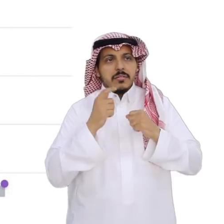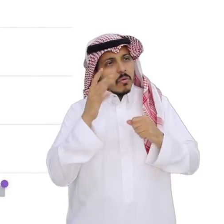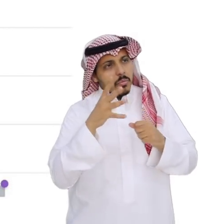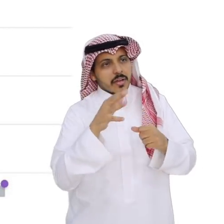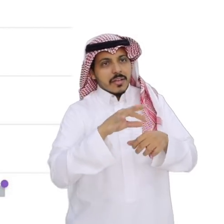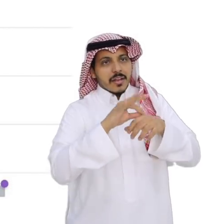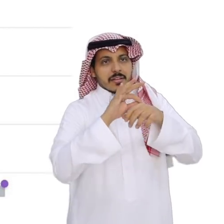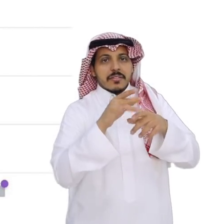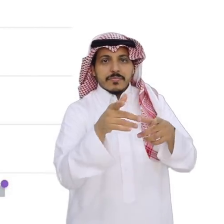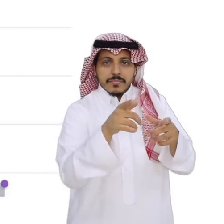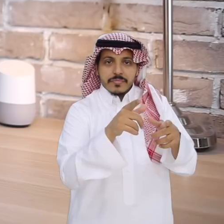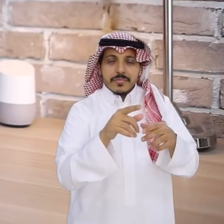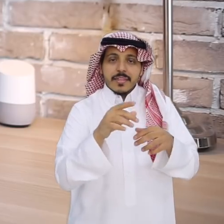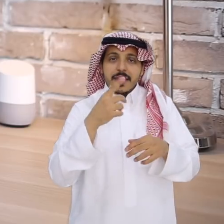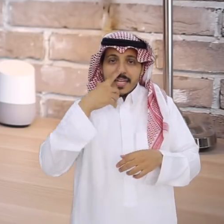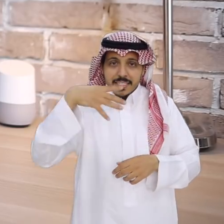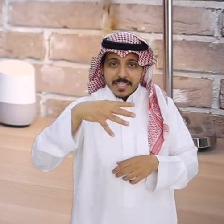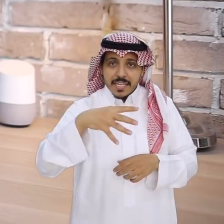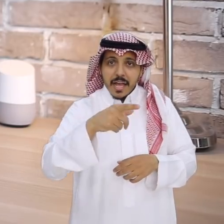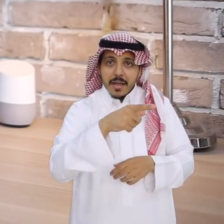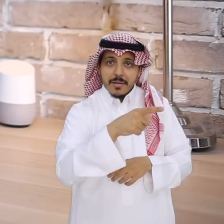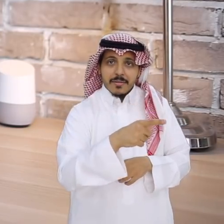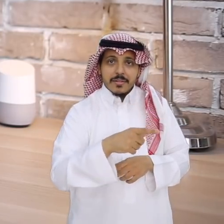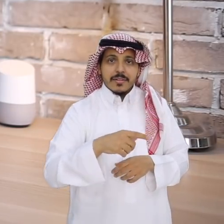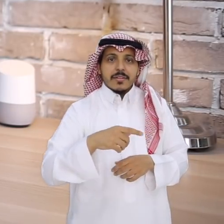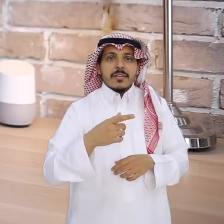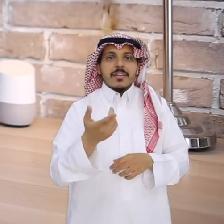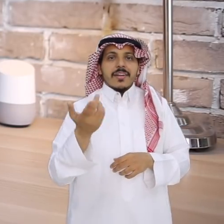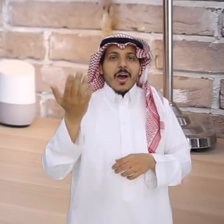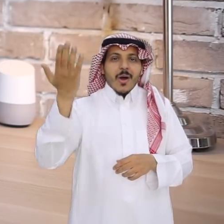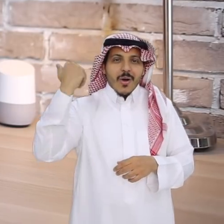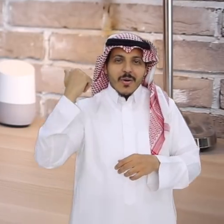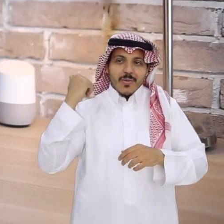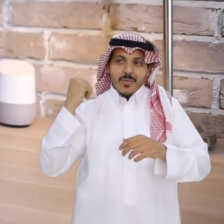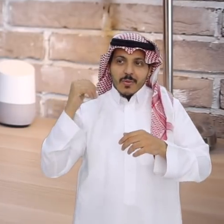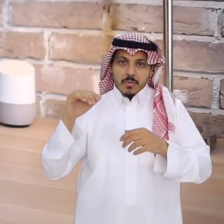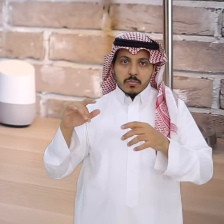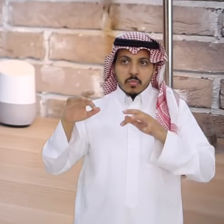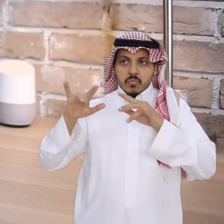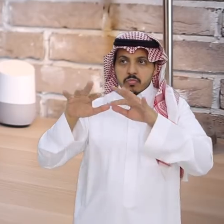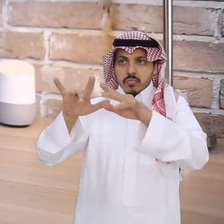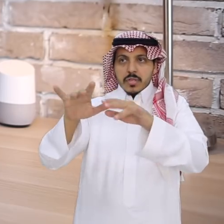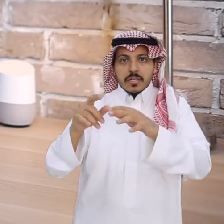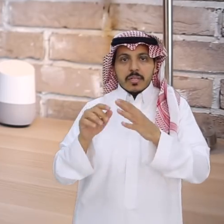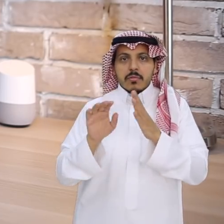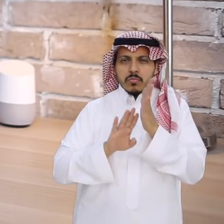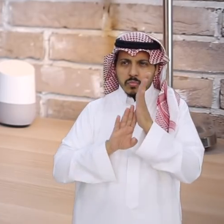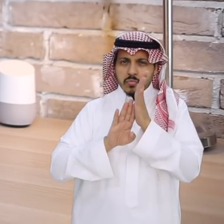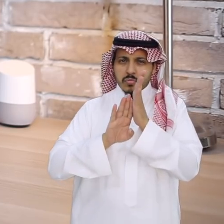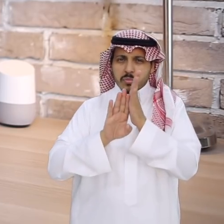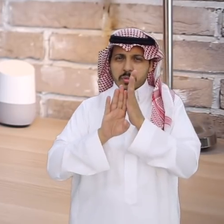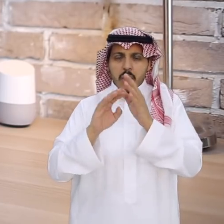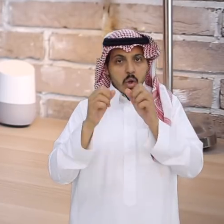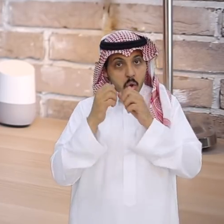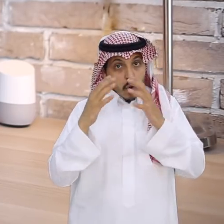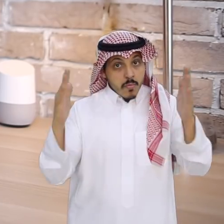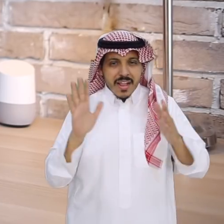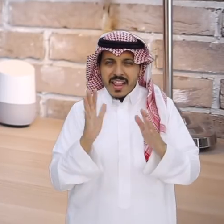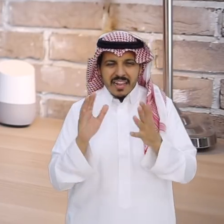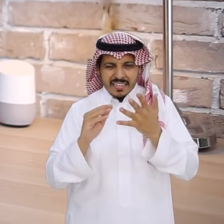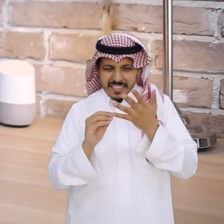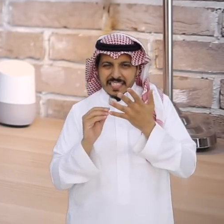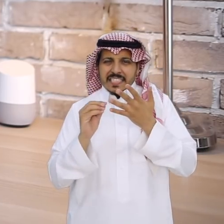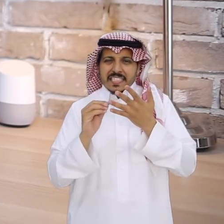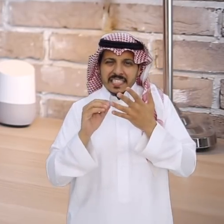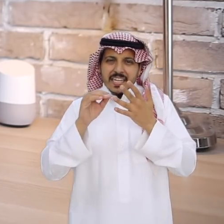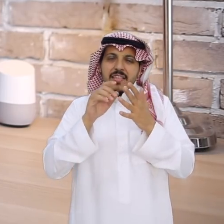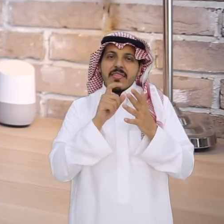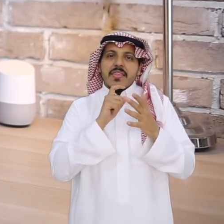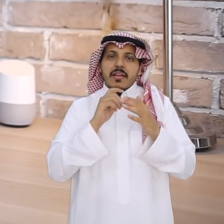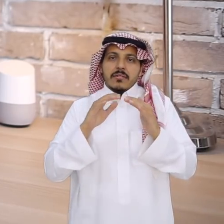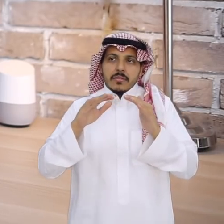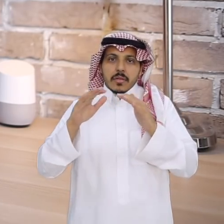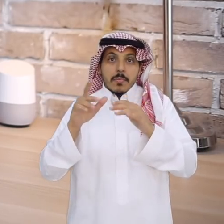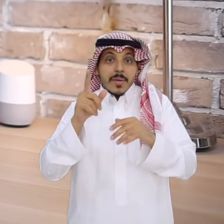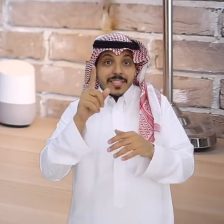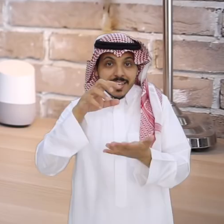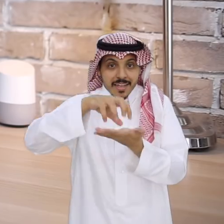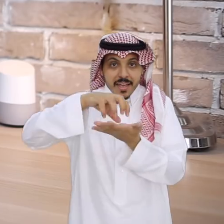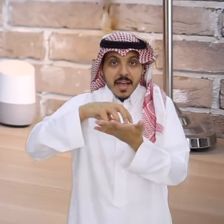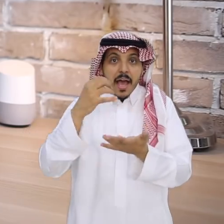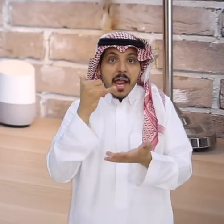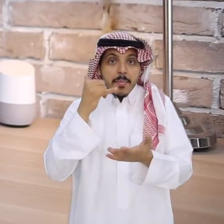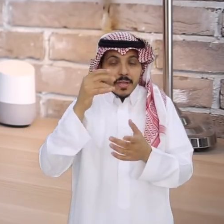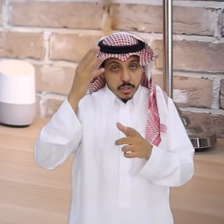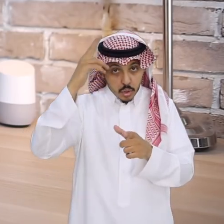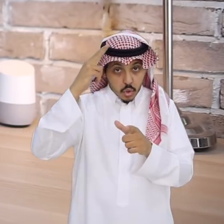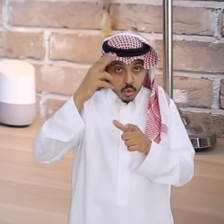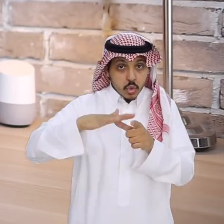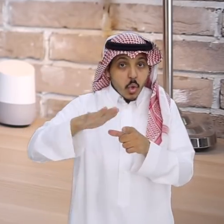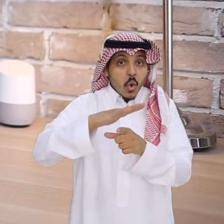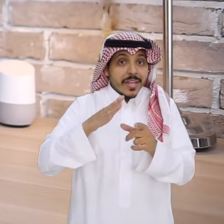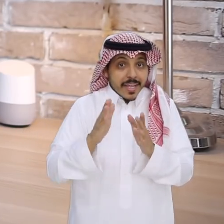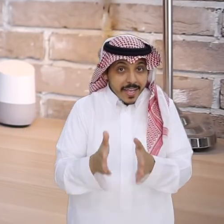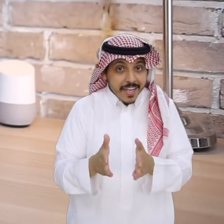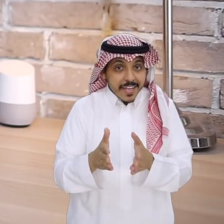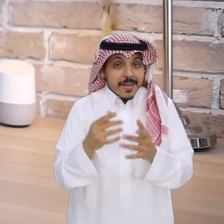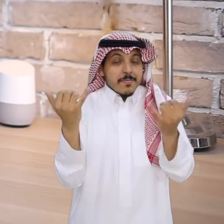Snapchat is hopeful that the new UI will encourage people to use it more. Let me remind you that Snapchat is one of the biggest Social Media in the Middle East.